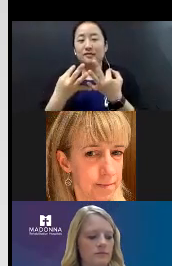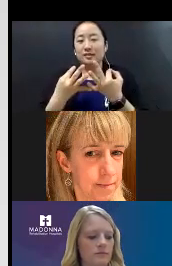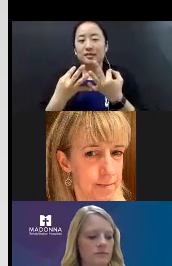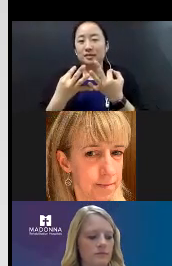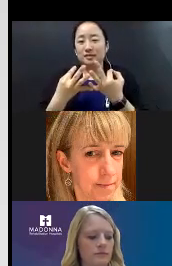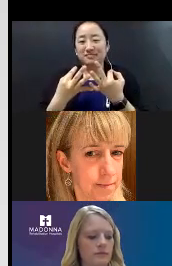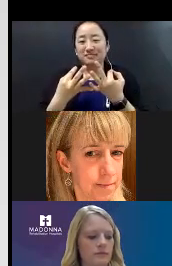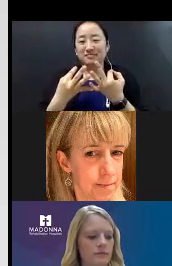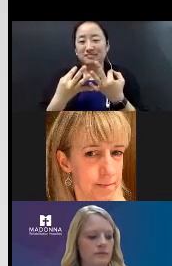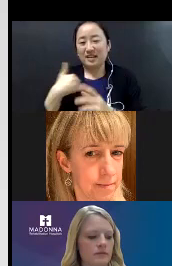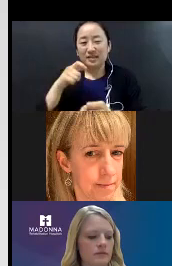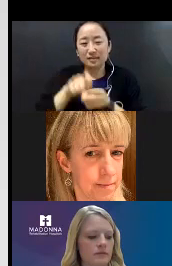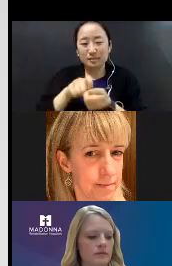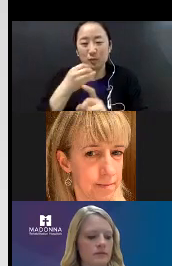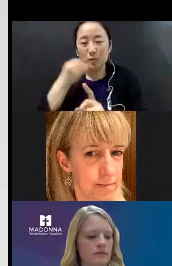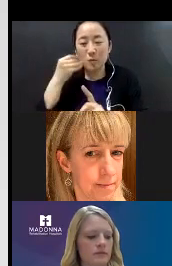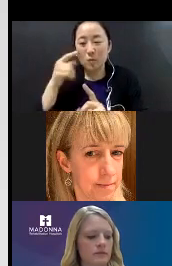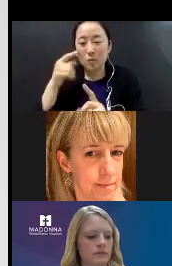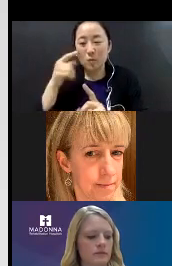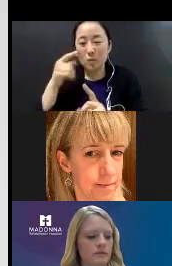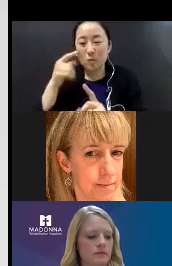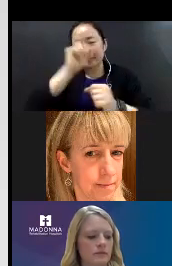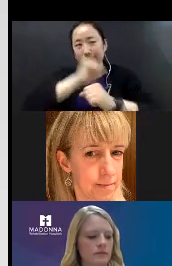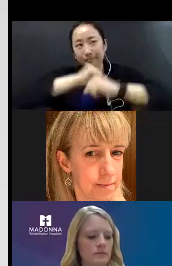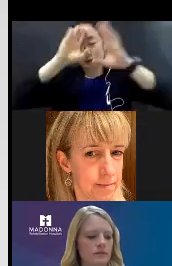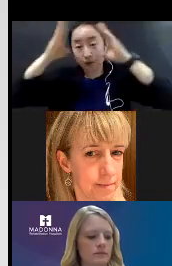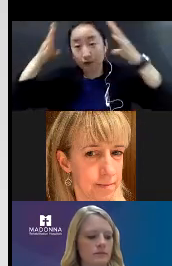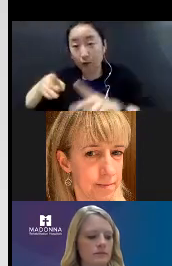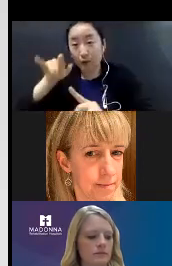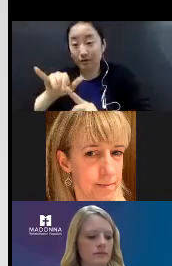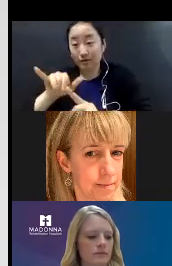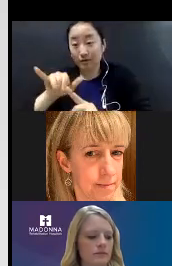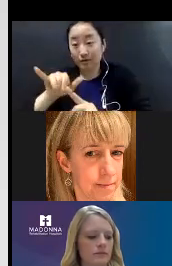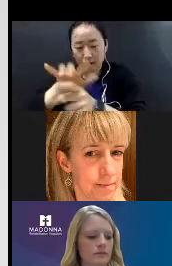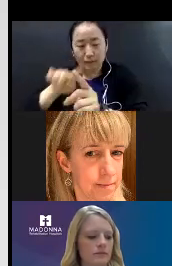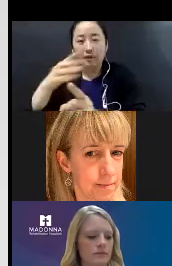OF THE HOME OR CERTAIN PLACES IN MIND SO THEY FOCUS ON THOSE, BUT THEY COMPLETELY OMIT A BACK